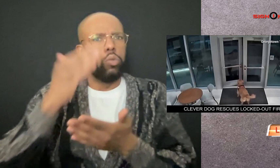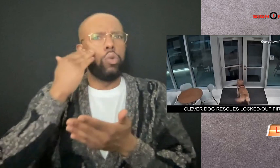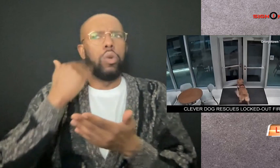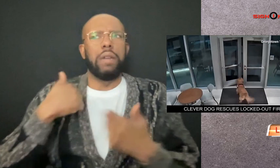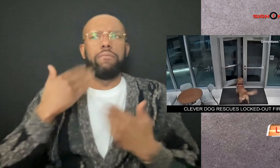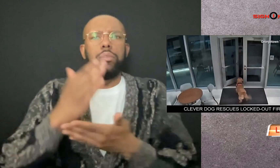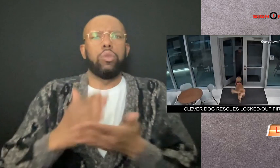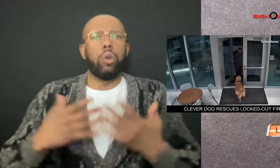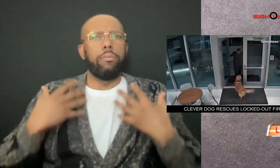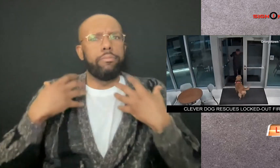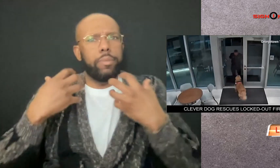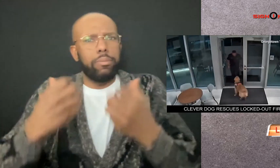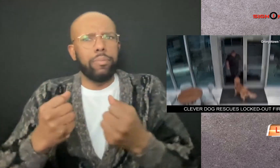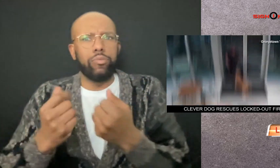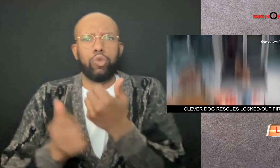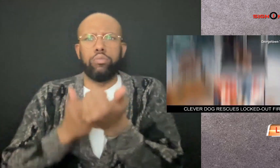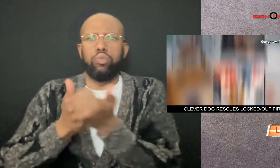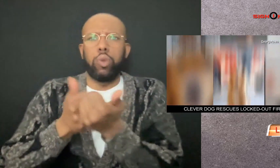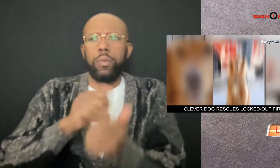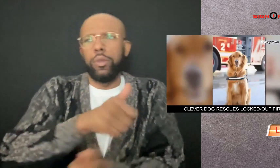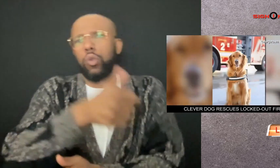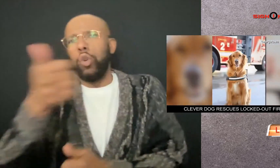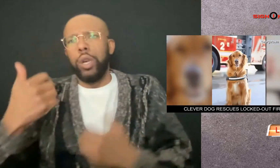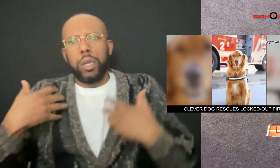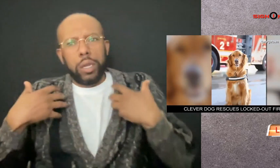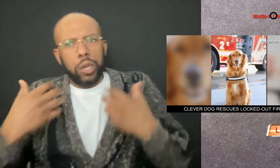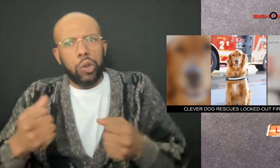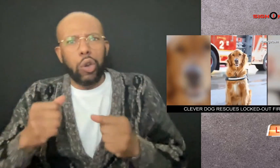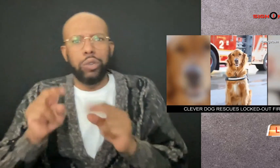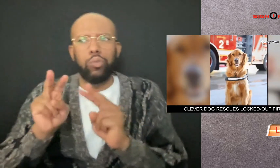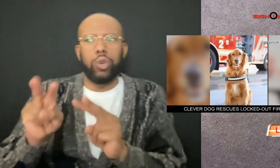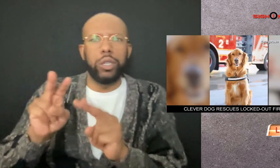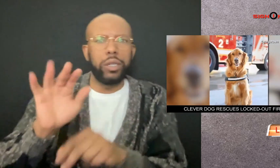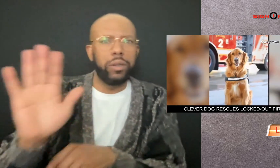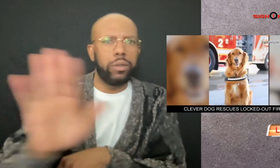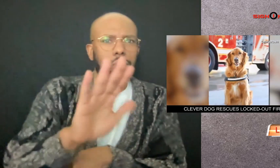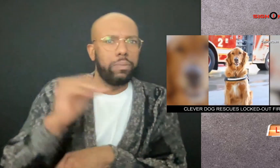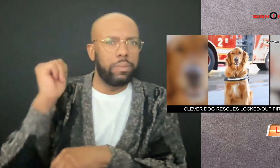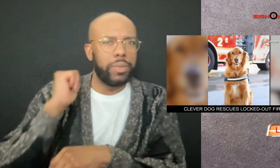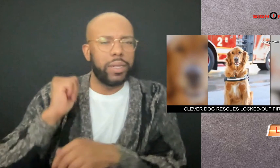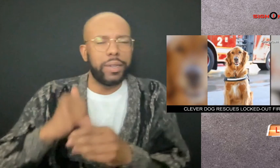is seen on surveillance camera cleverly standing on her back legs and pushing the door open with